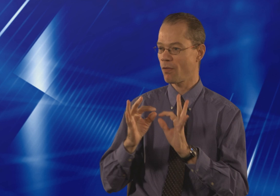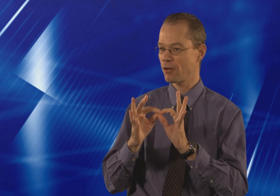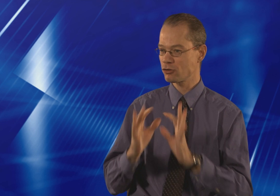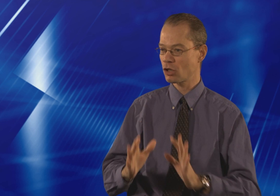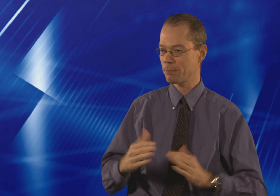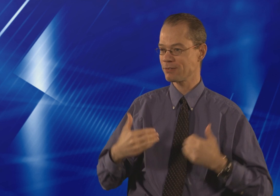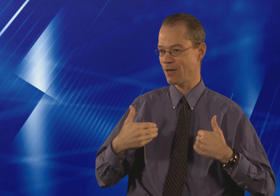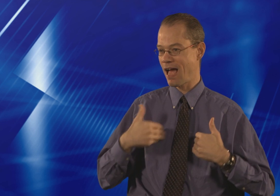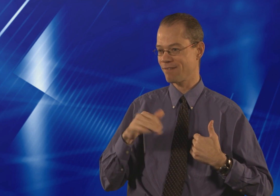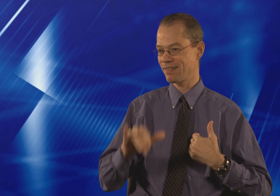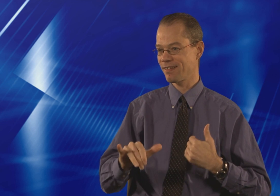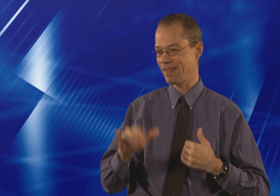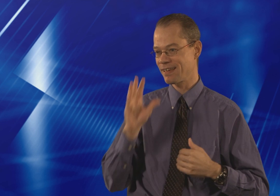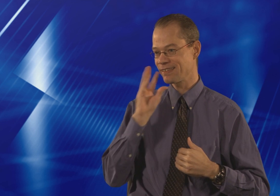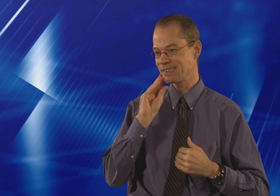for an interpreter for me.